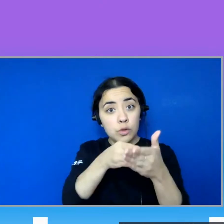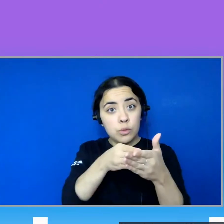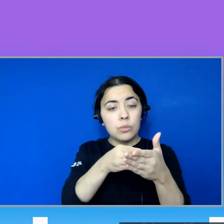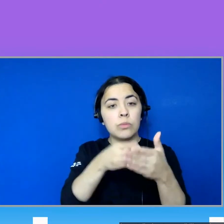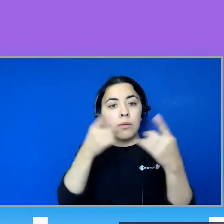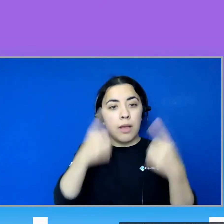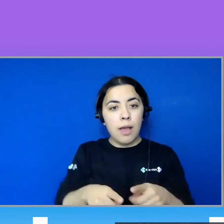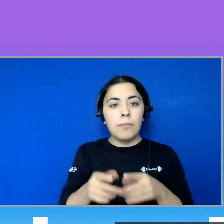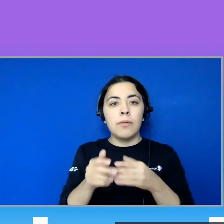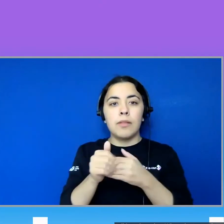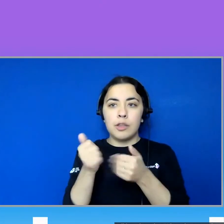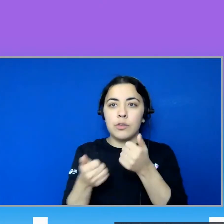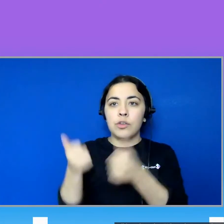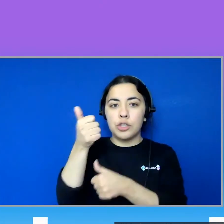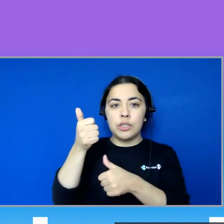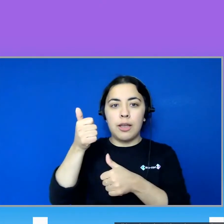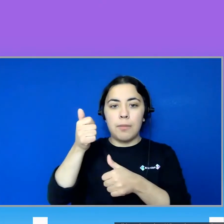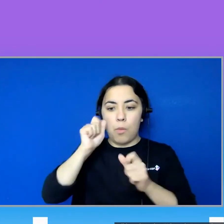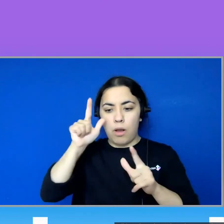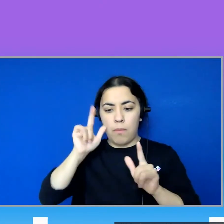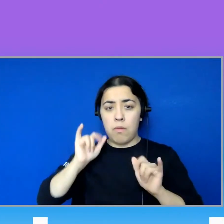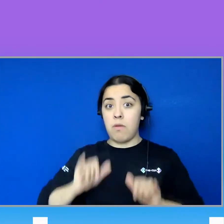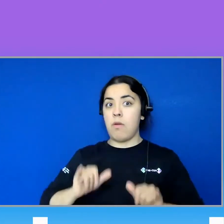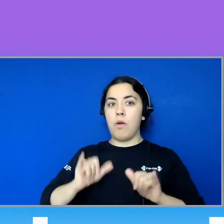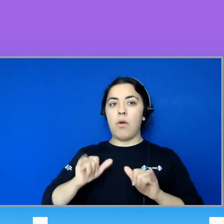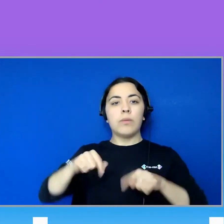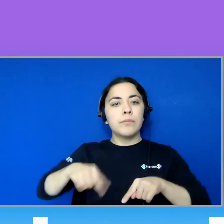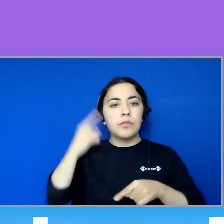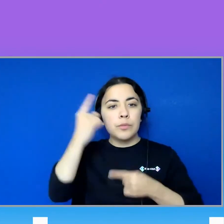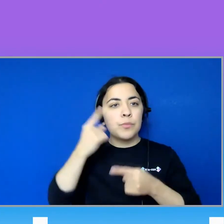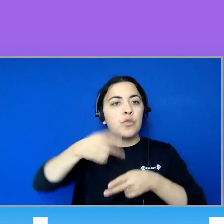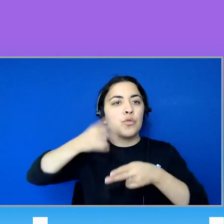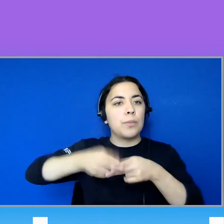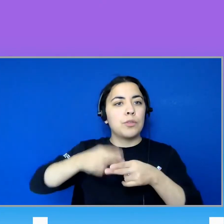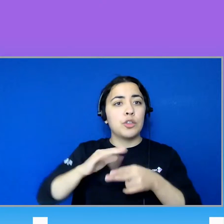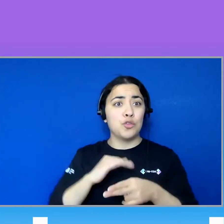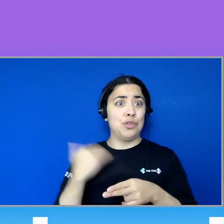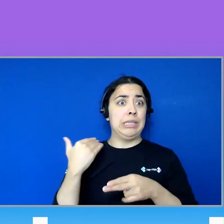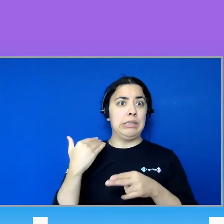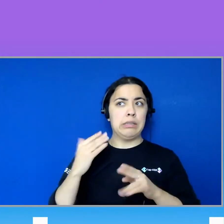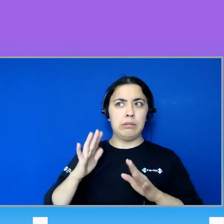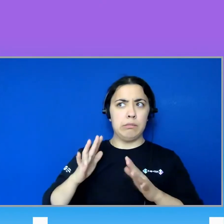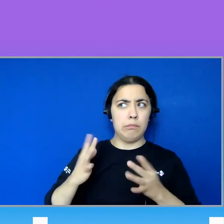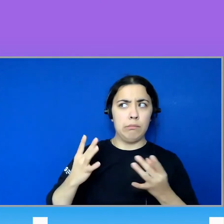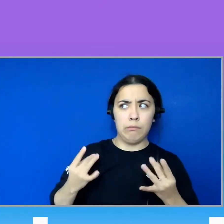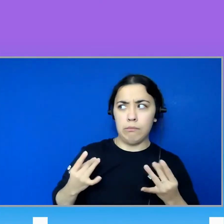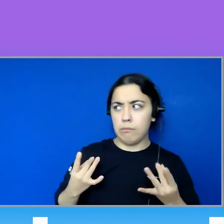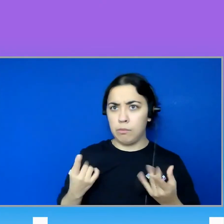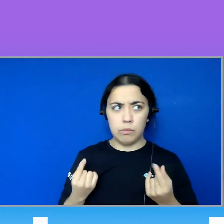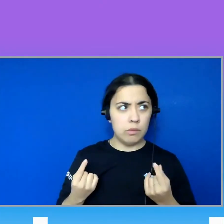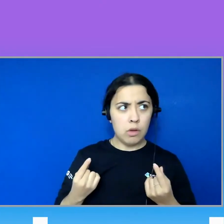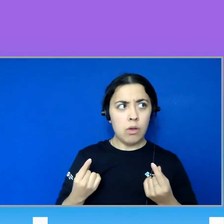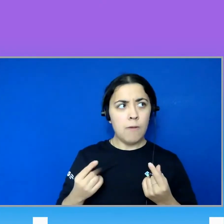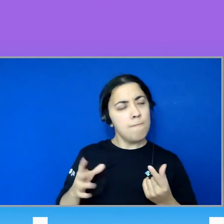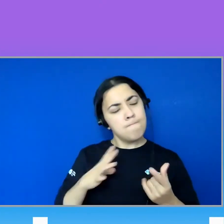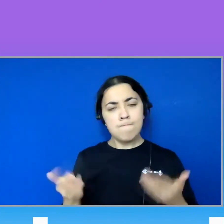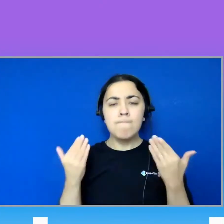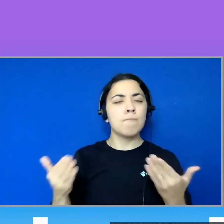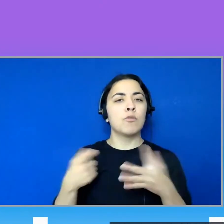knew this was considered a reputational risk, and they wanted to do something, and they